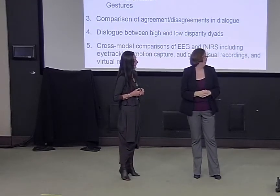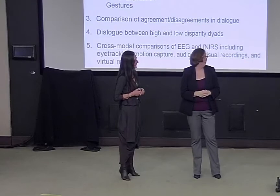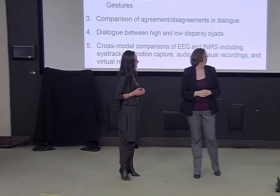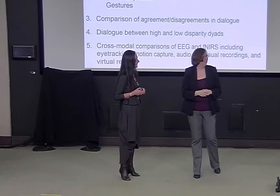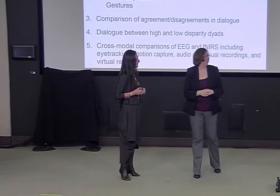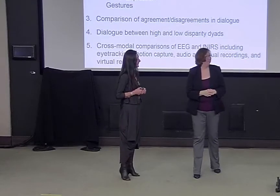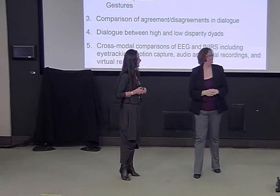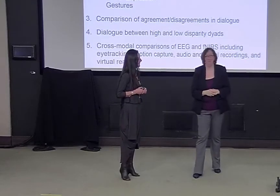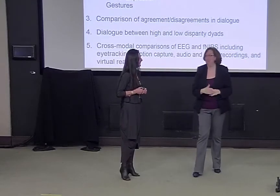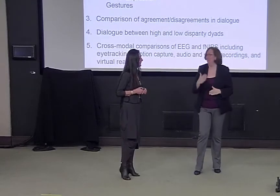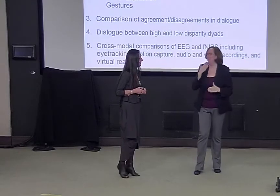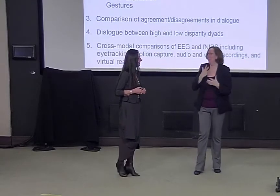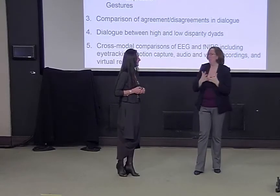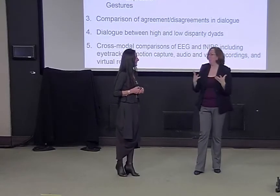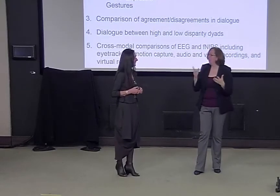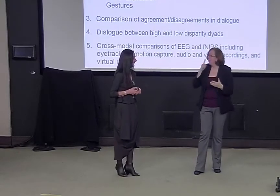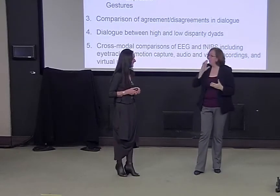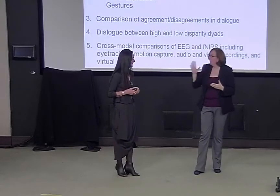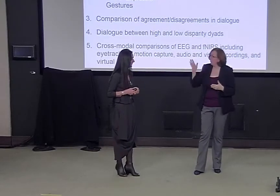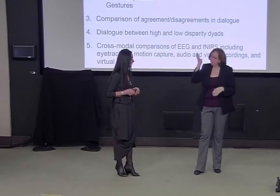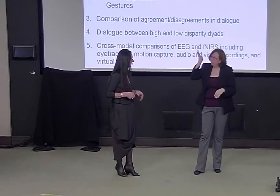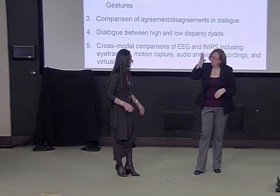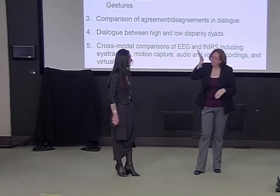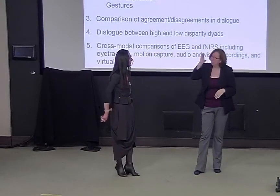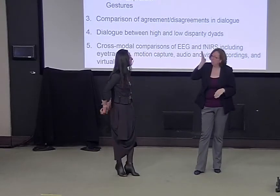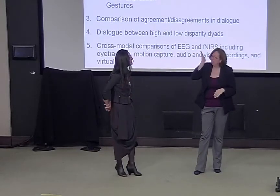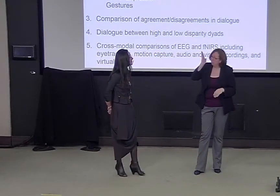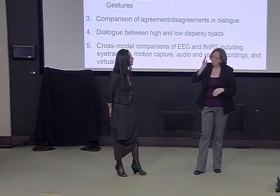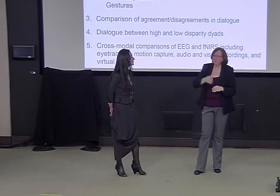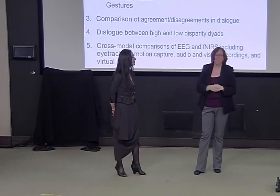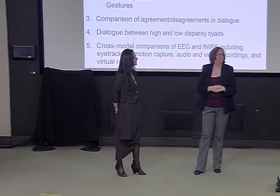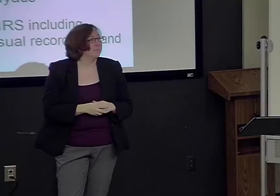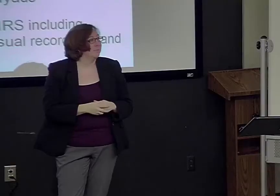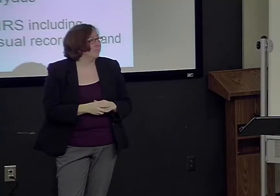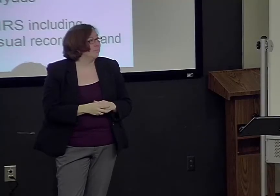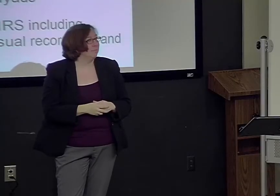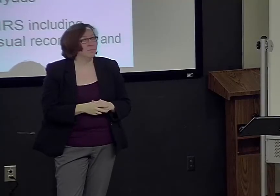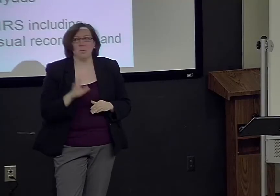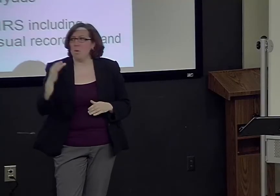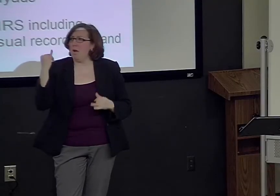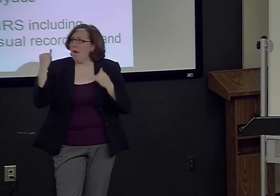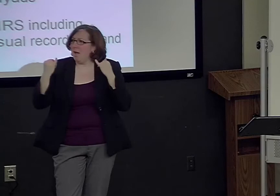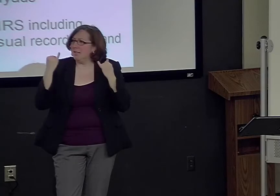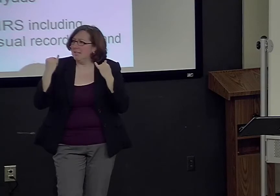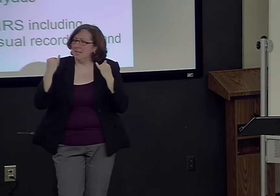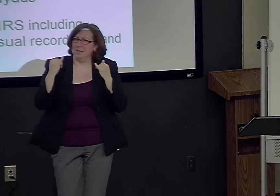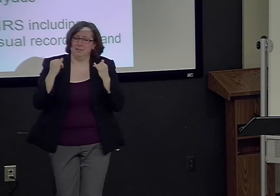Thank you very much for your presentation. The ideas were incredibly pleasing,